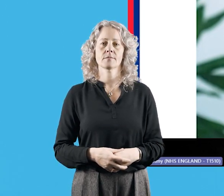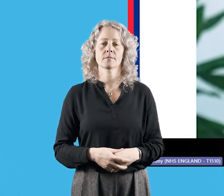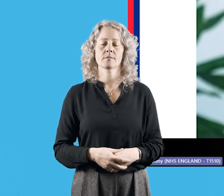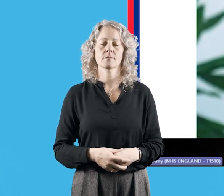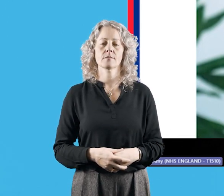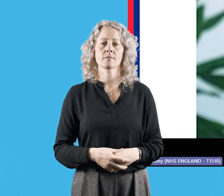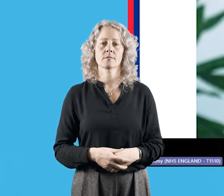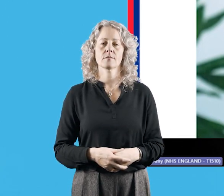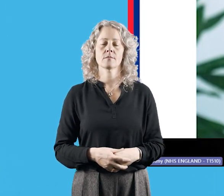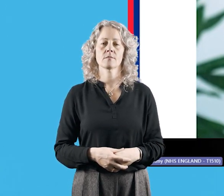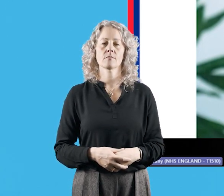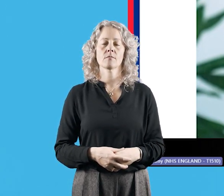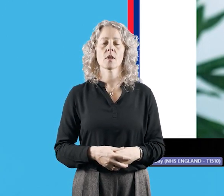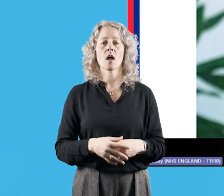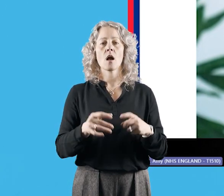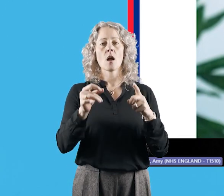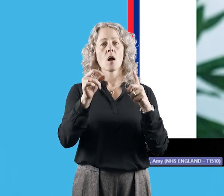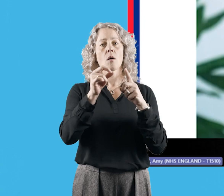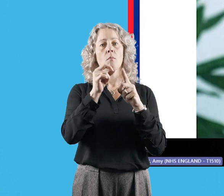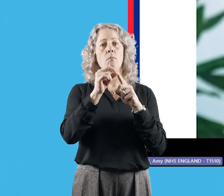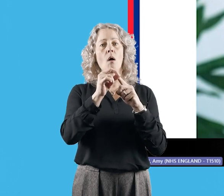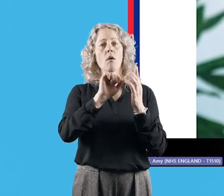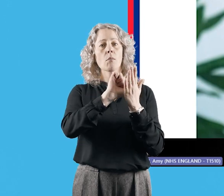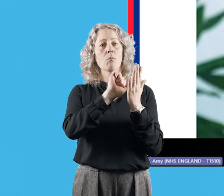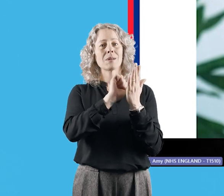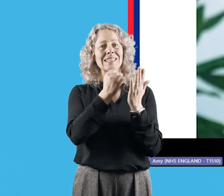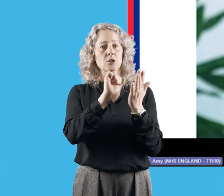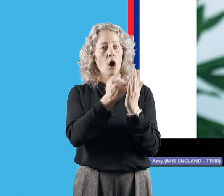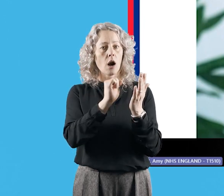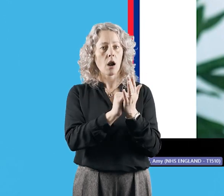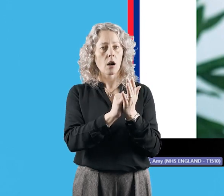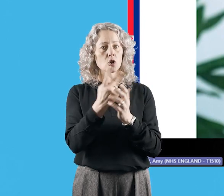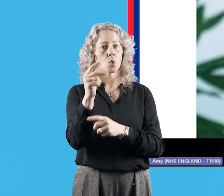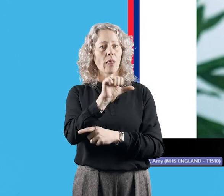Since Paul's petition in 2016, Oliver's training has had strong